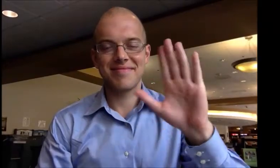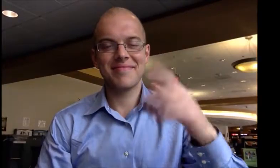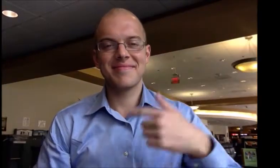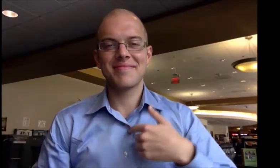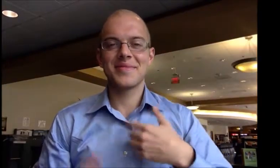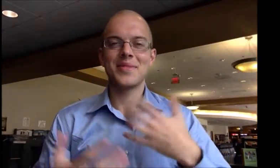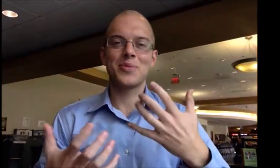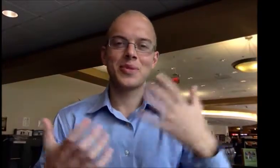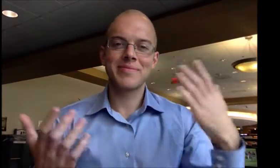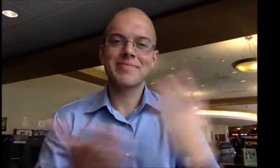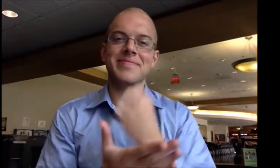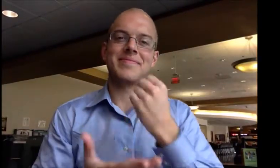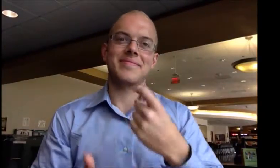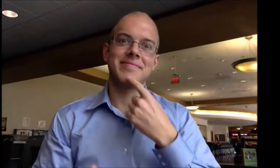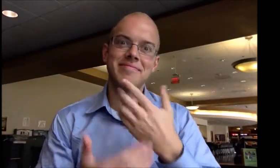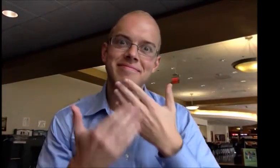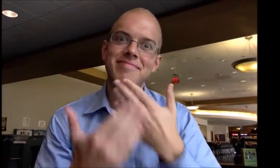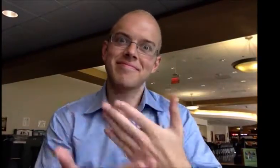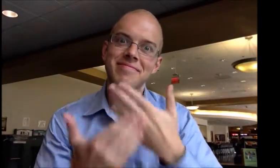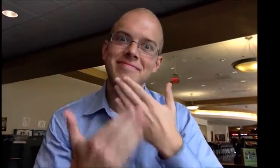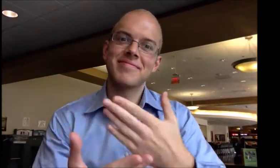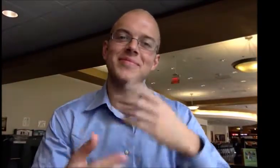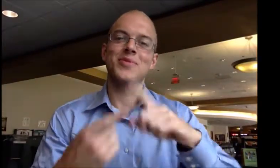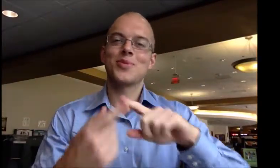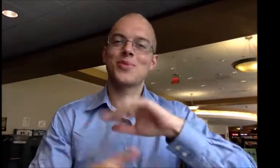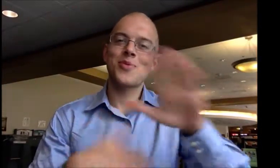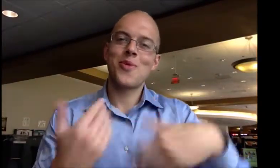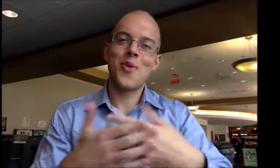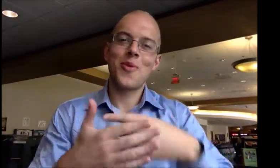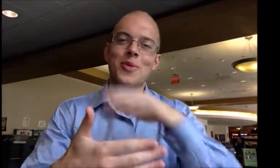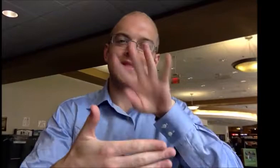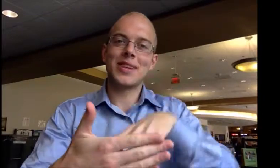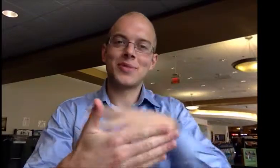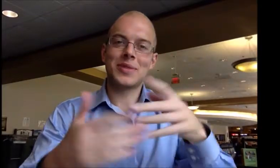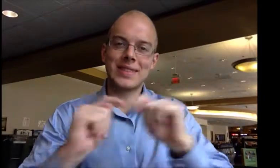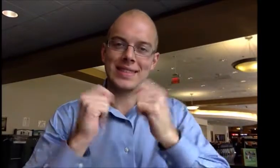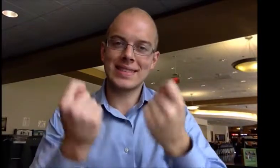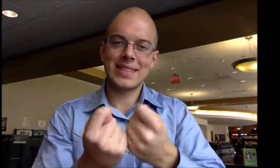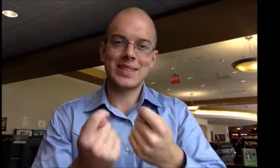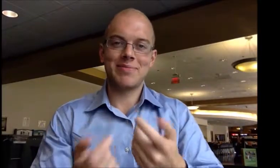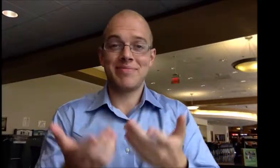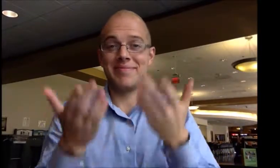Hi I want to take this time to say thank you to all of the scheduling team.